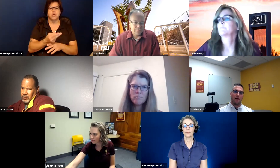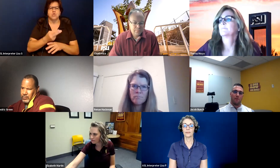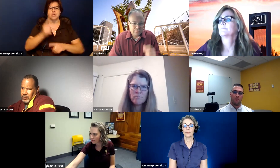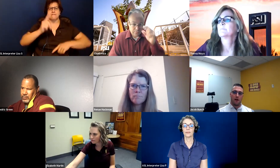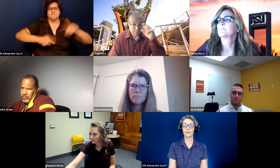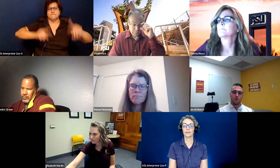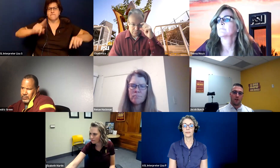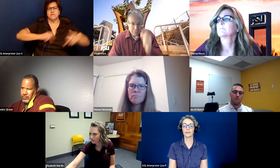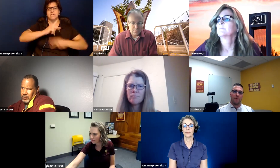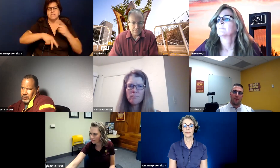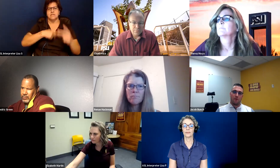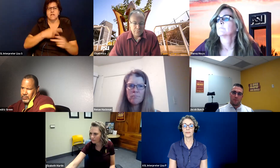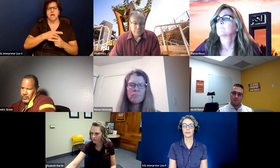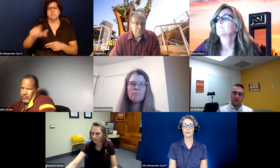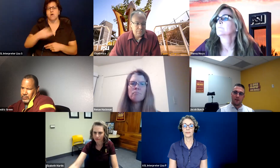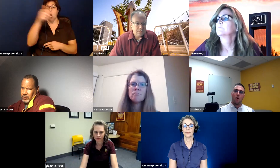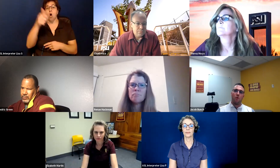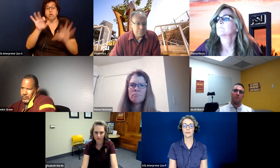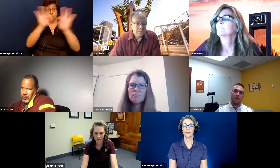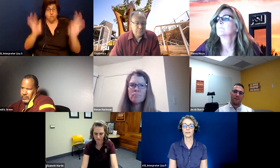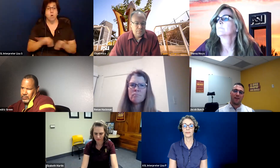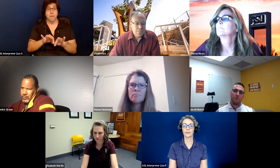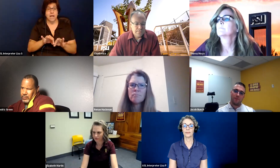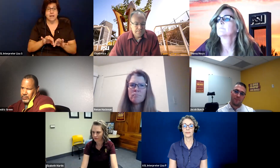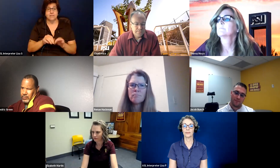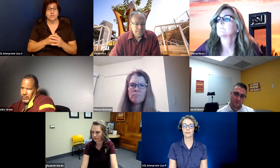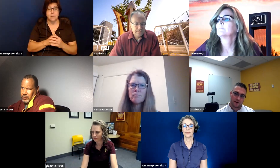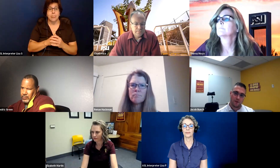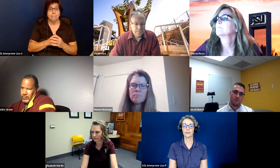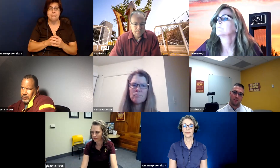of an alternative format that we provide with various types of assistance technology,